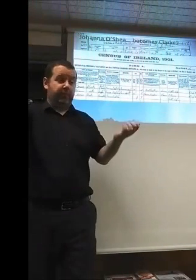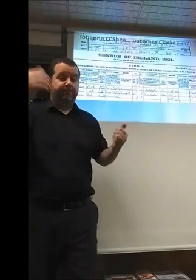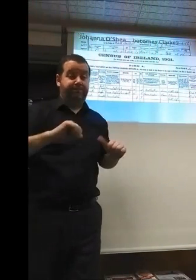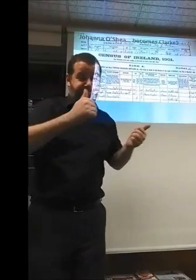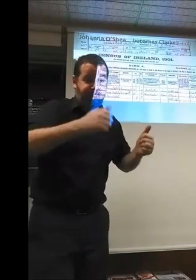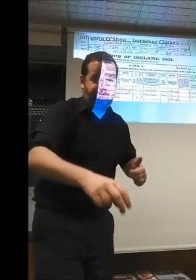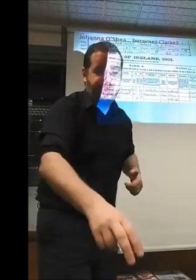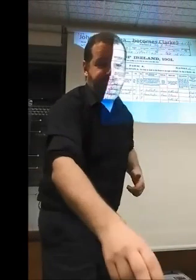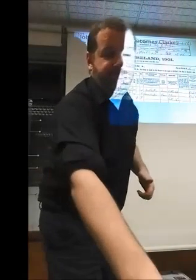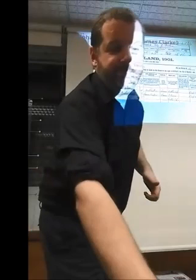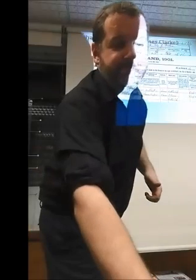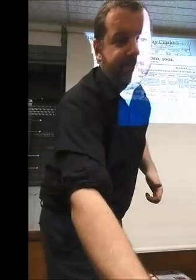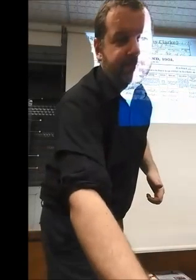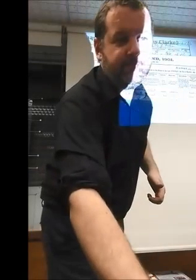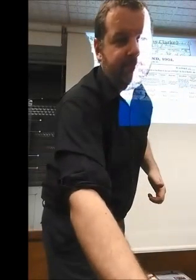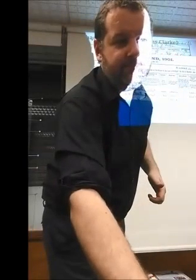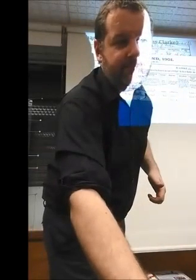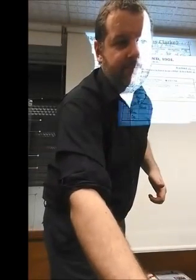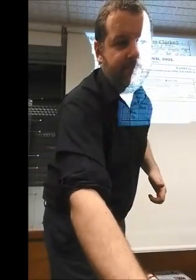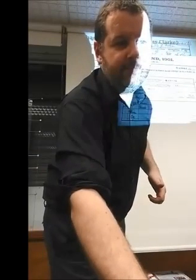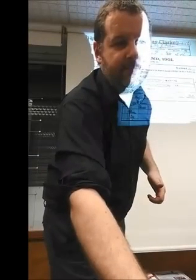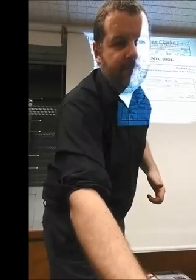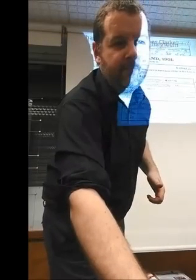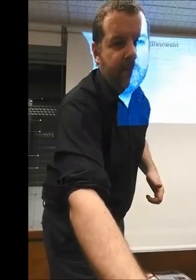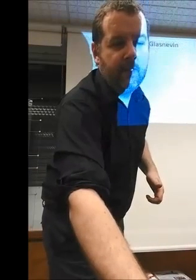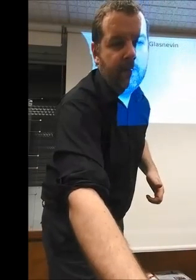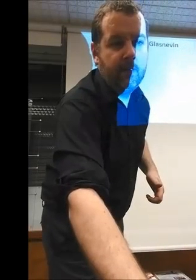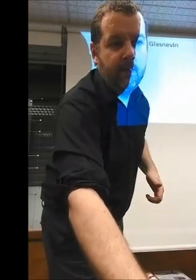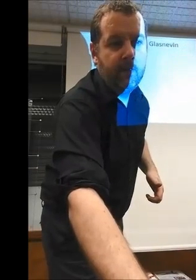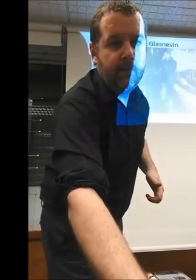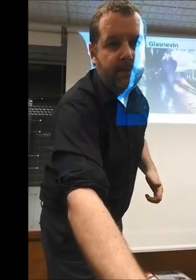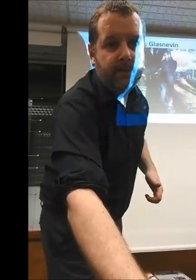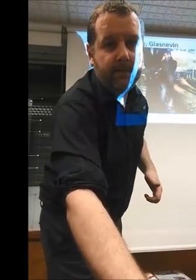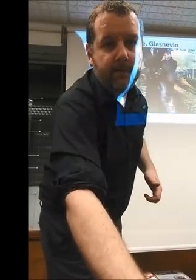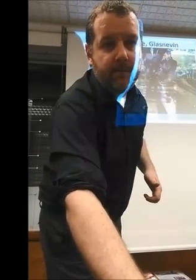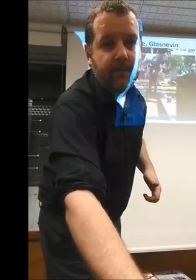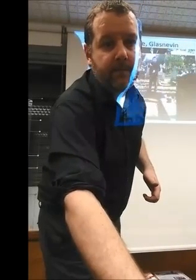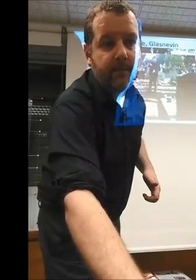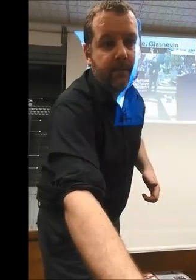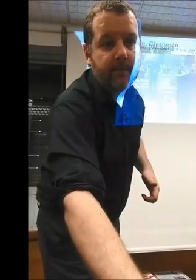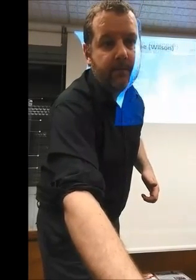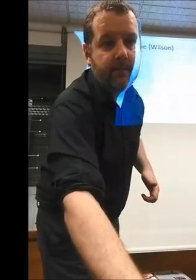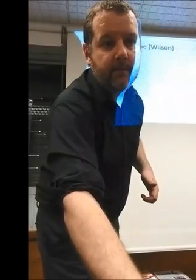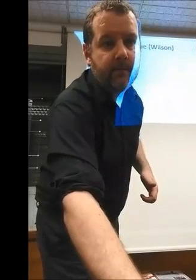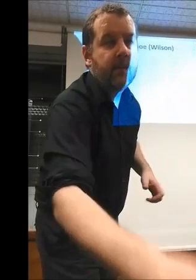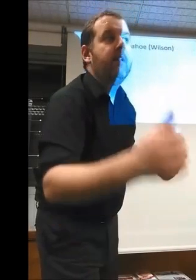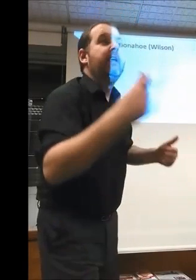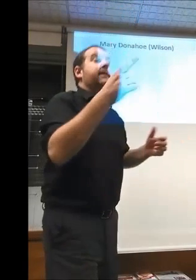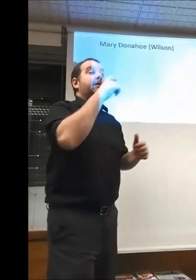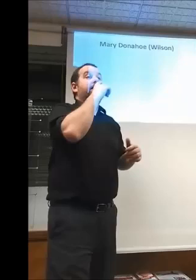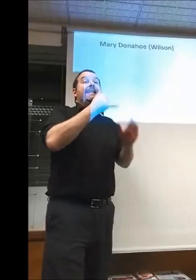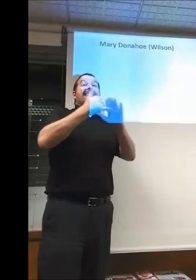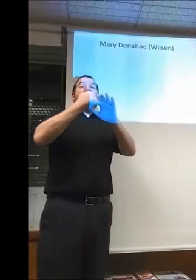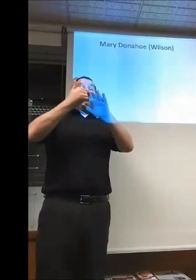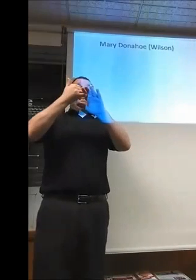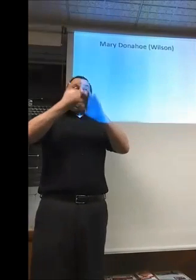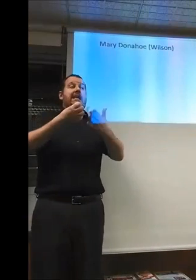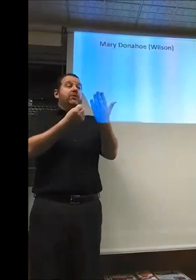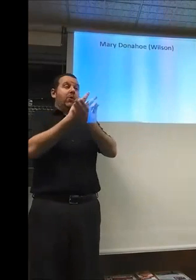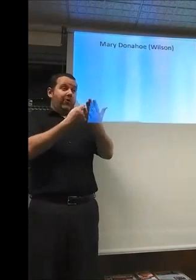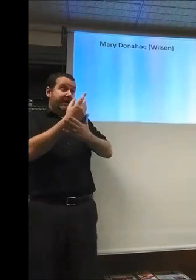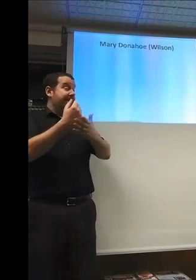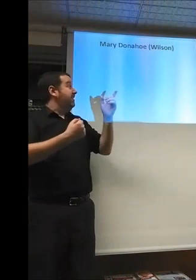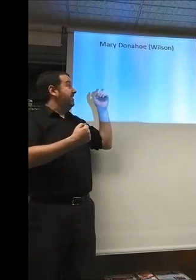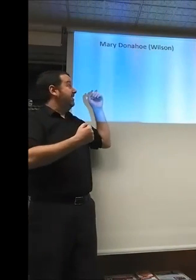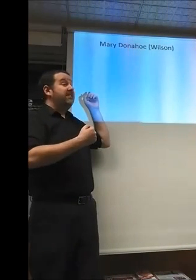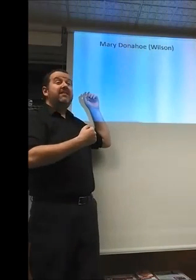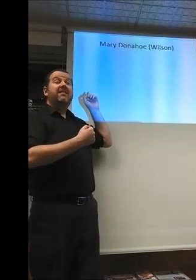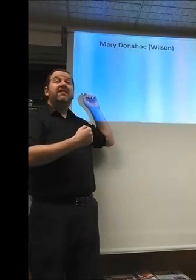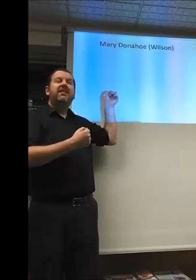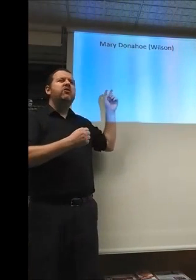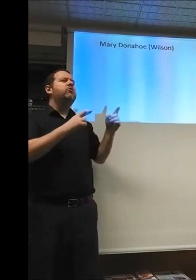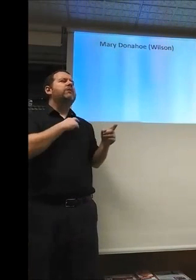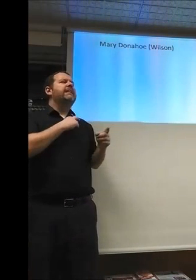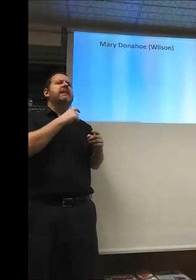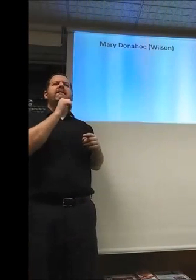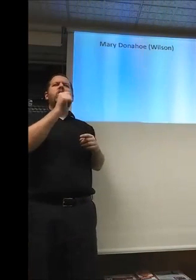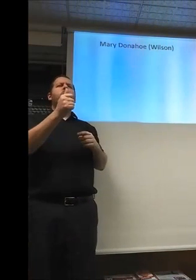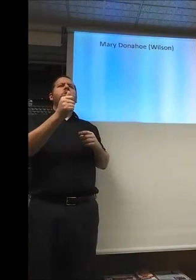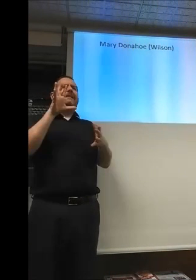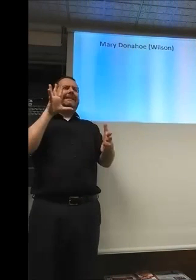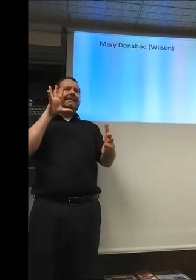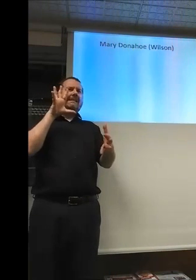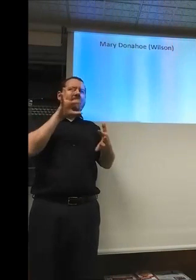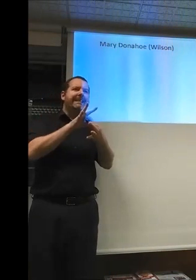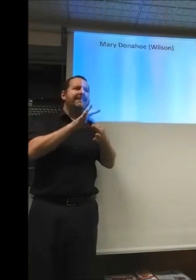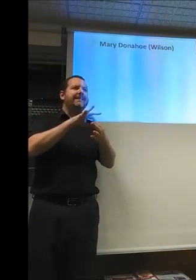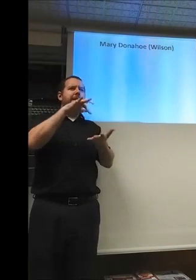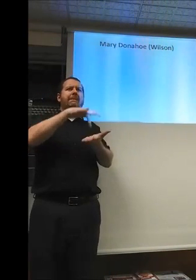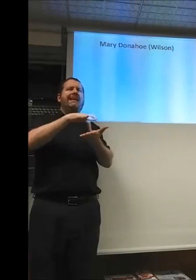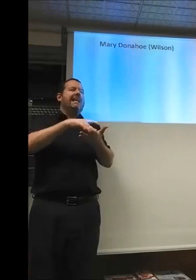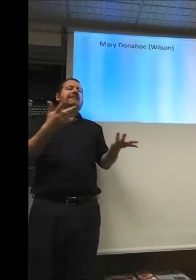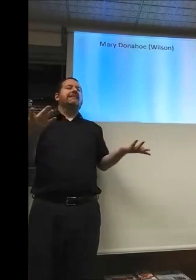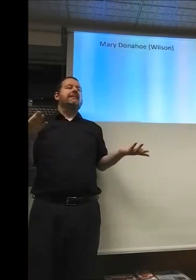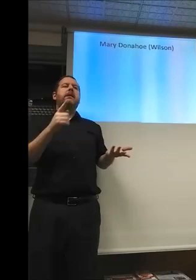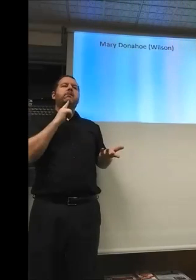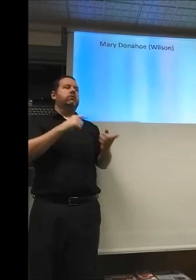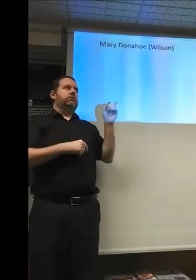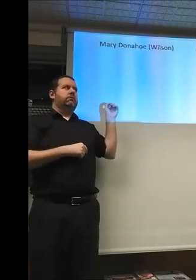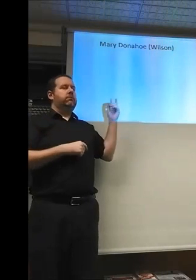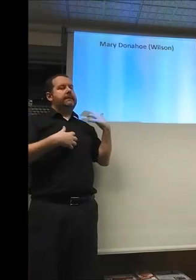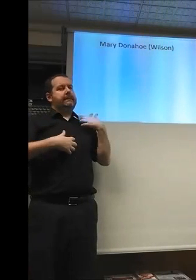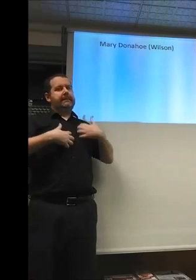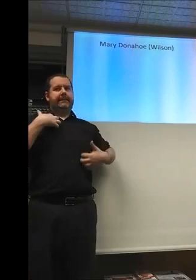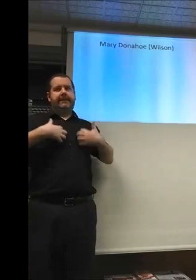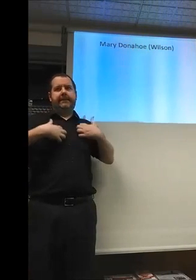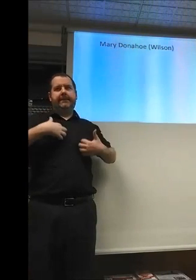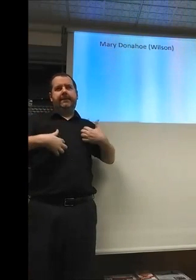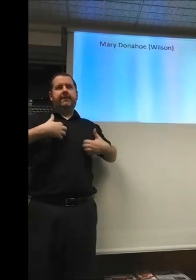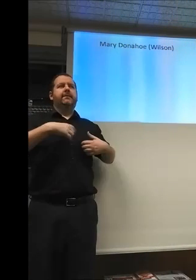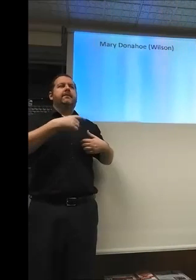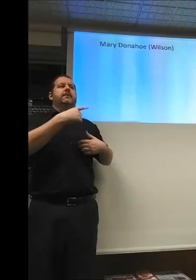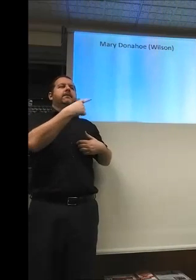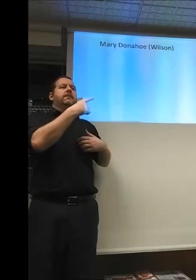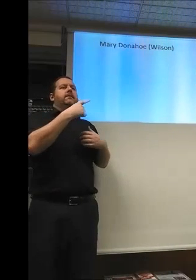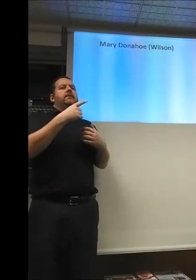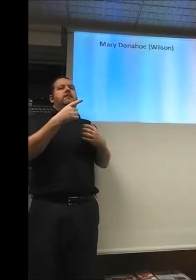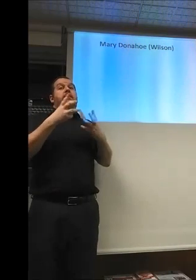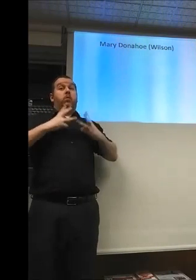To watch out for a man with love tattooed on his hands.